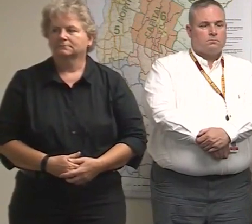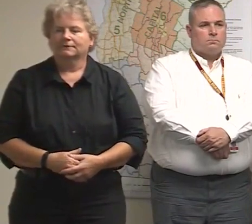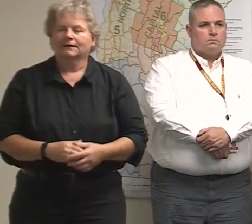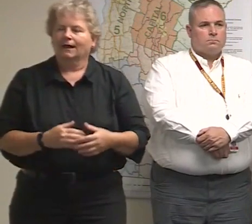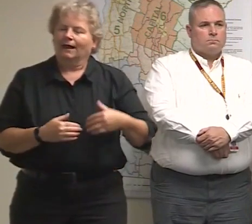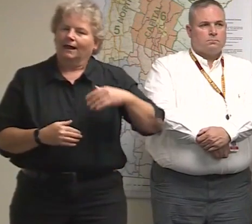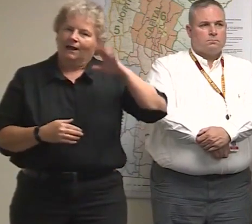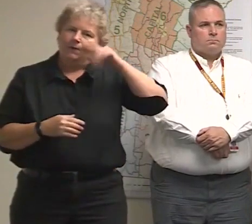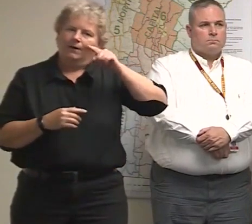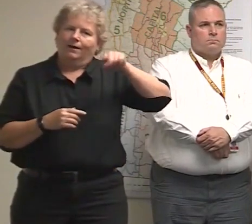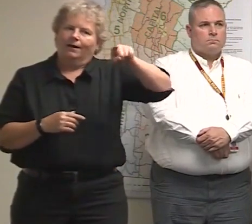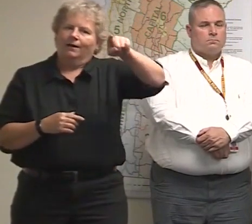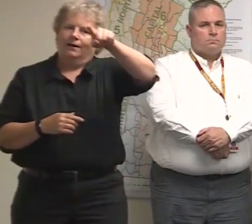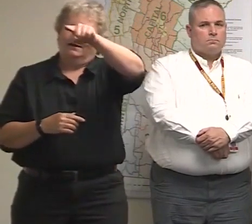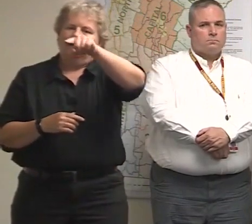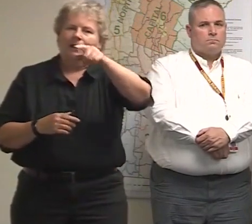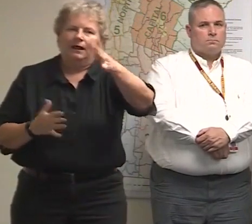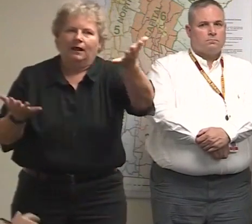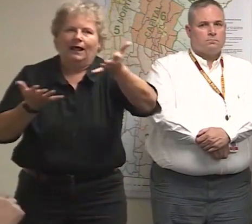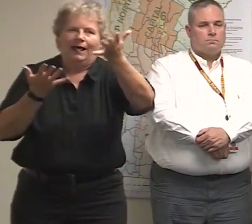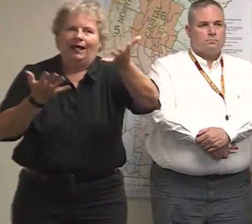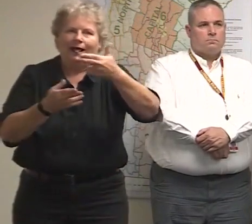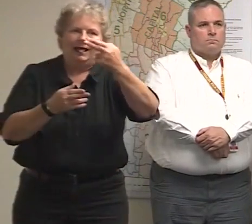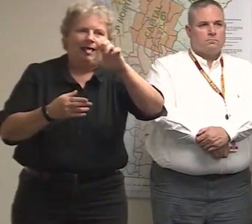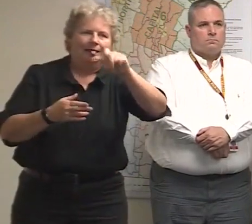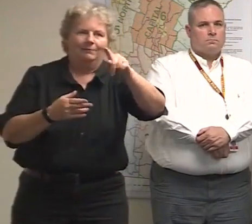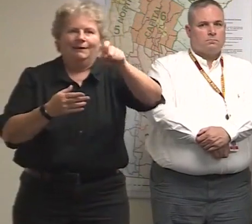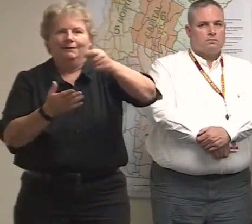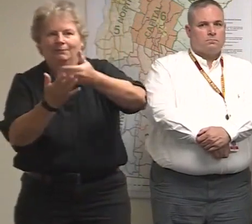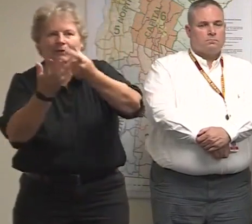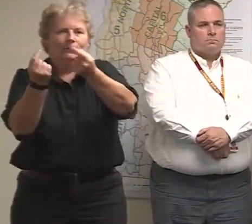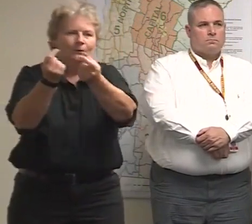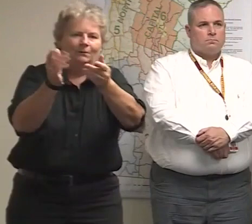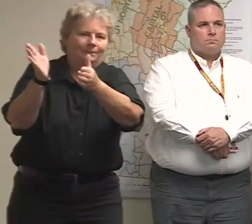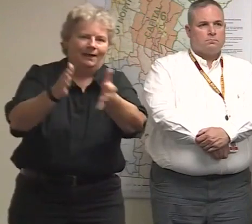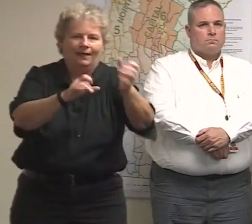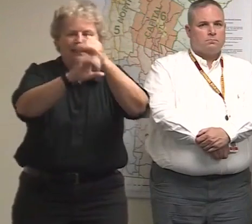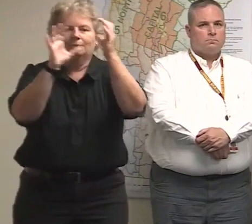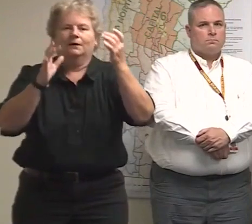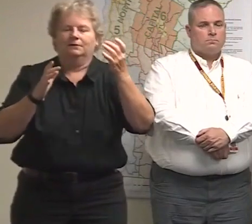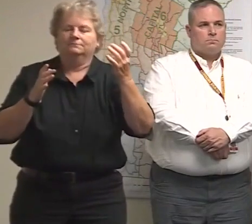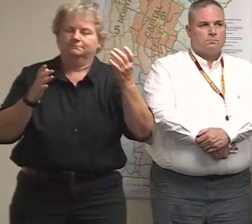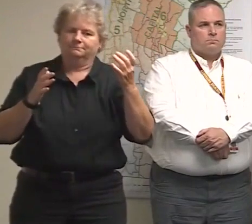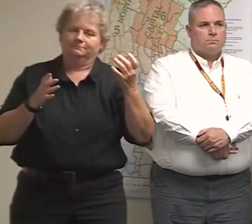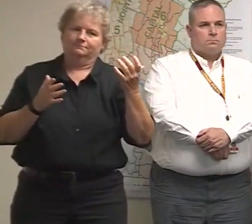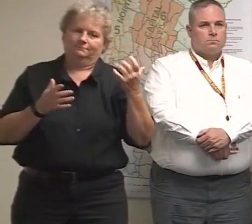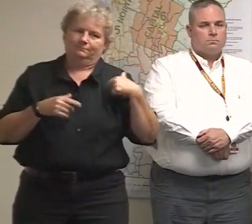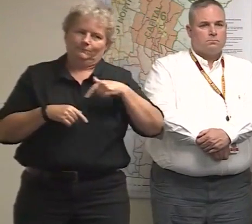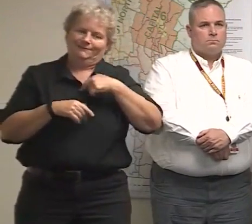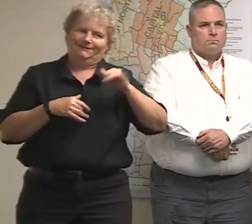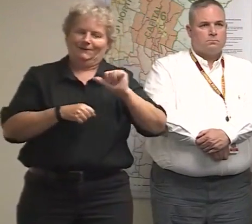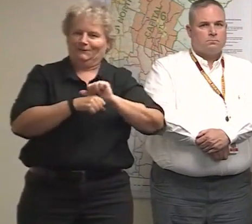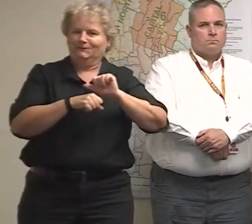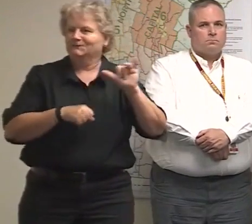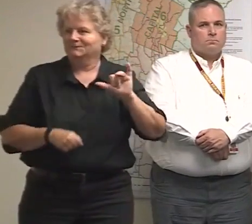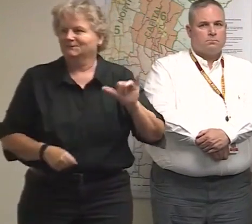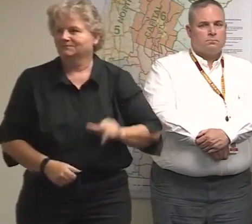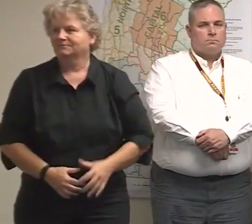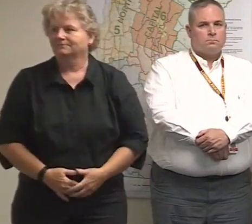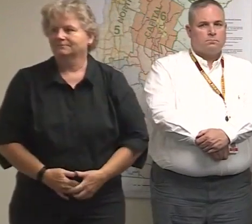AGAIN, WE’RE TRYING TO DEAL WITH THE THE INITIAL EMERGENCY RESPONSE AT THIS POINT IN HAVING ONE ONE FOOT INTO RECOVERY.